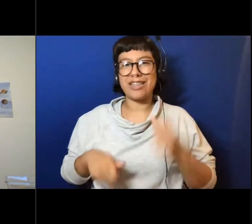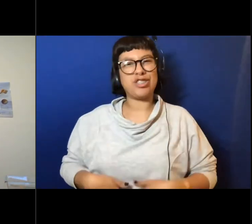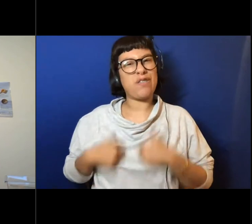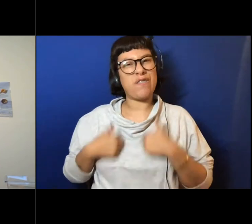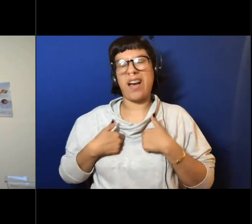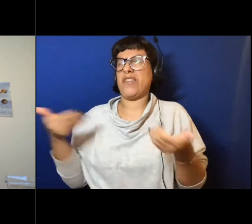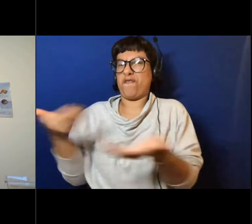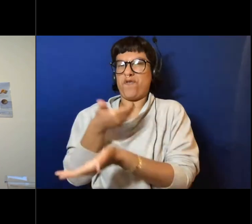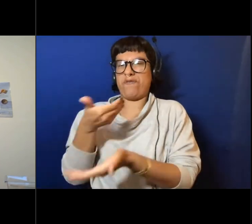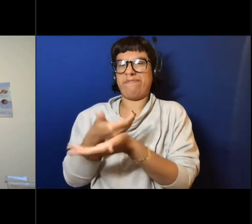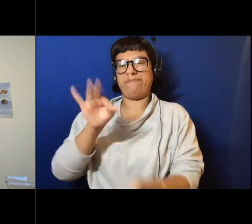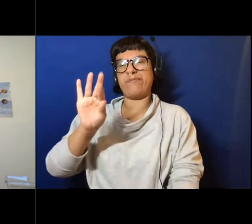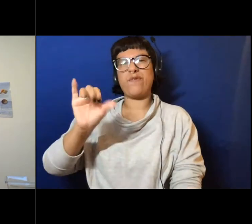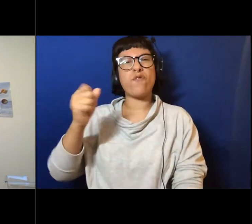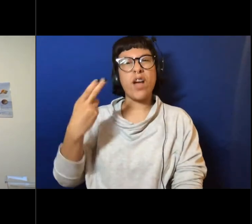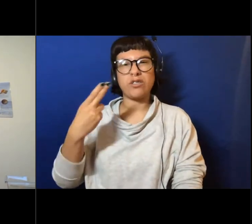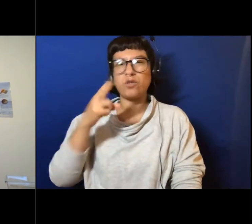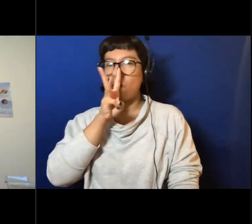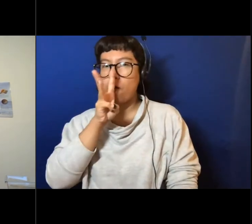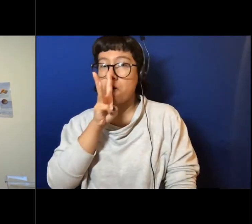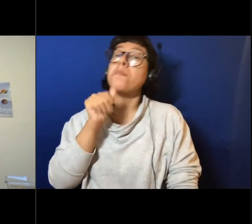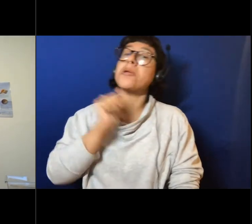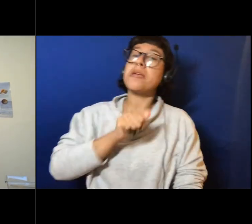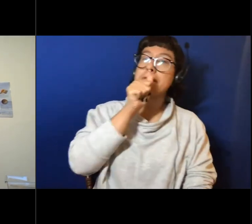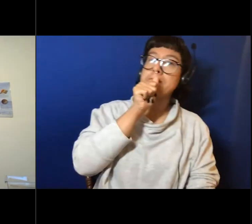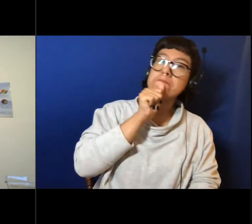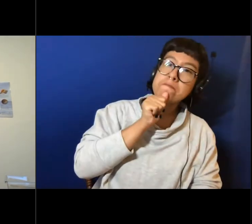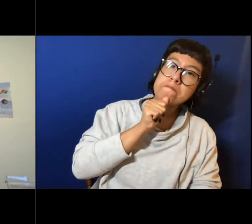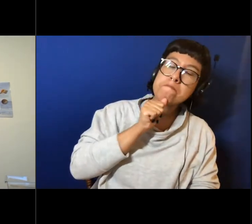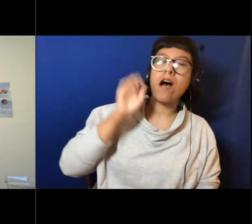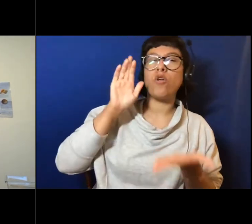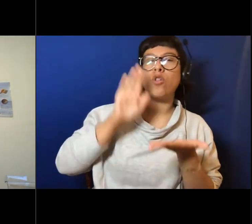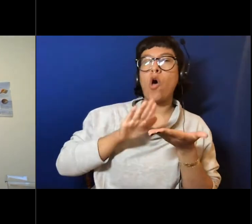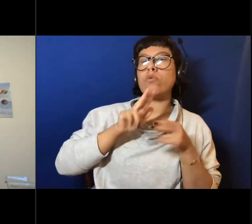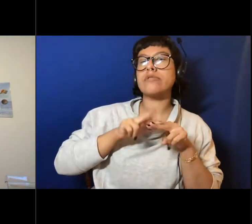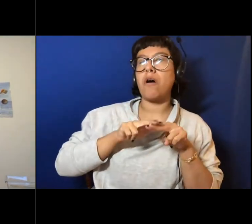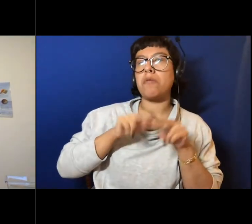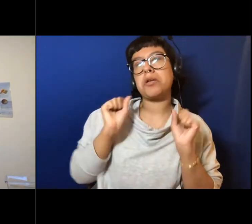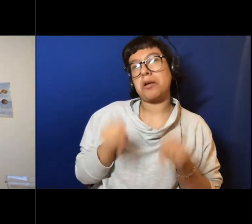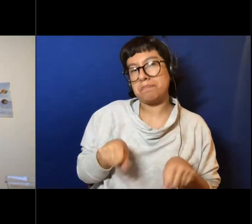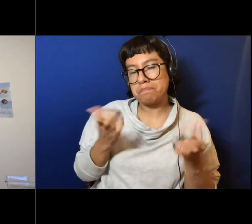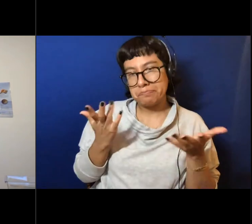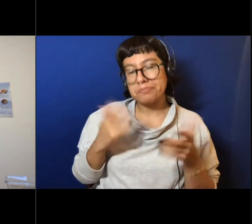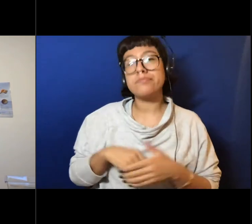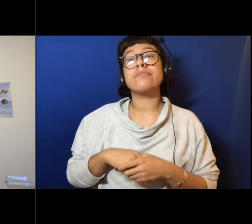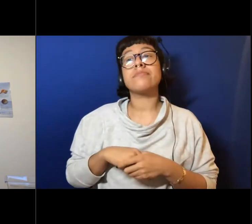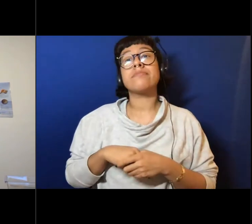But they can tolerate lower salinity if they need to. And they can survive out of water